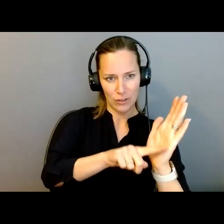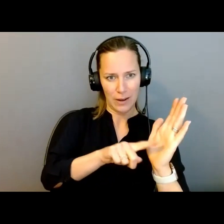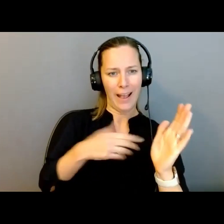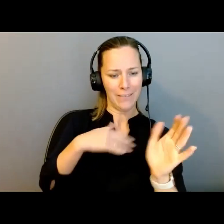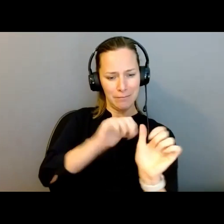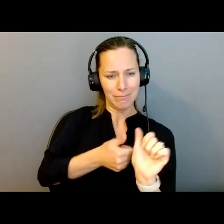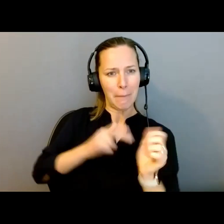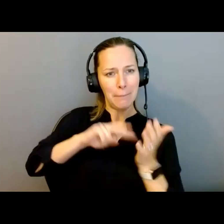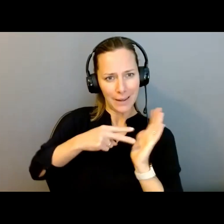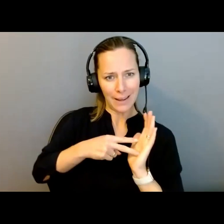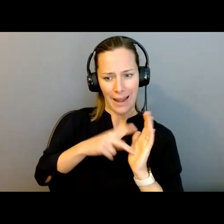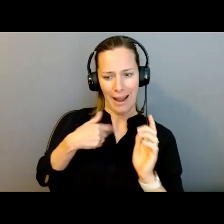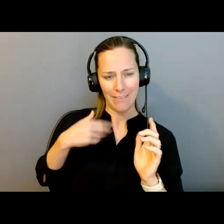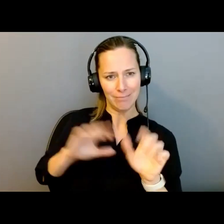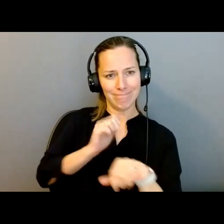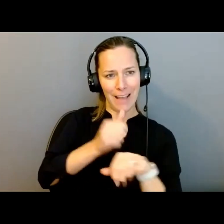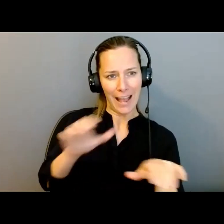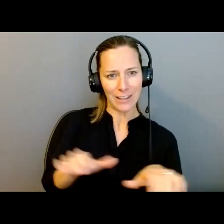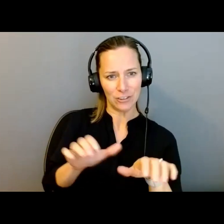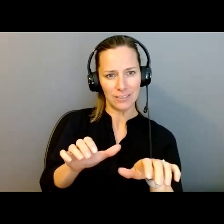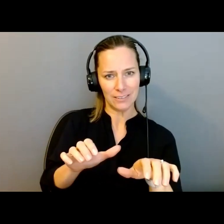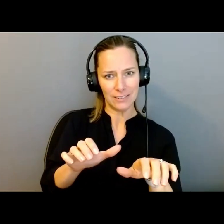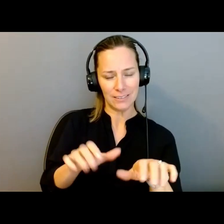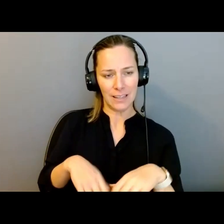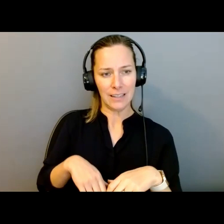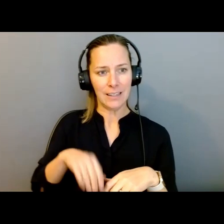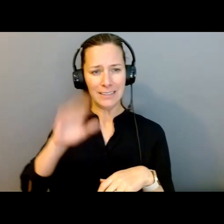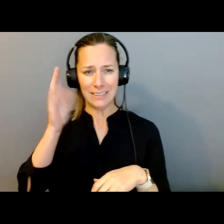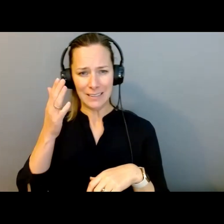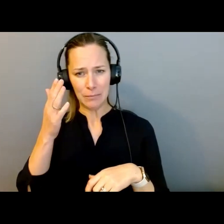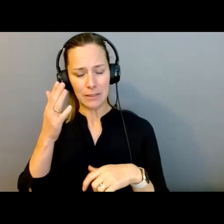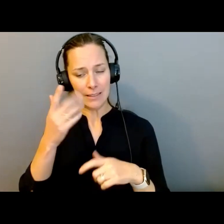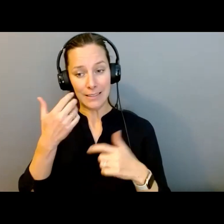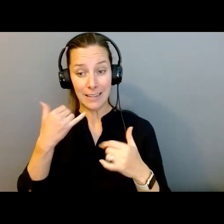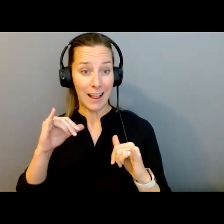And it sounds like that there are still profound power imbalances that researchers